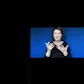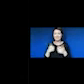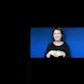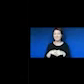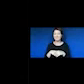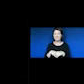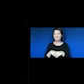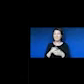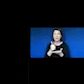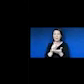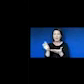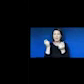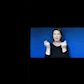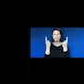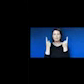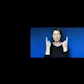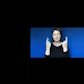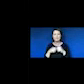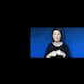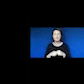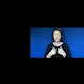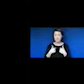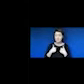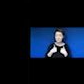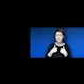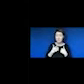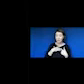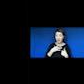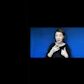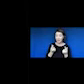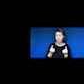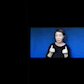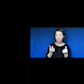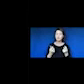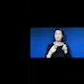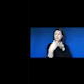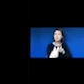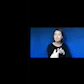What I like to do when I'm meeting with employers is, if they have a team huddle or a team meeting,